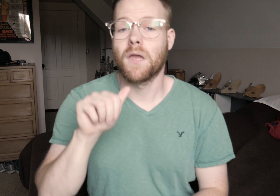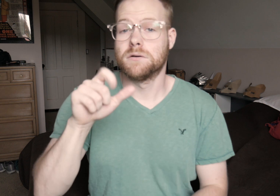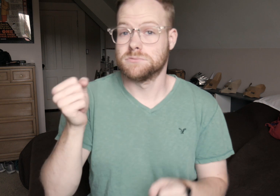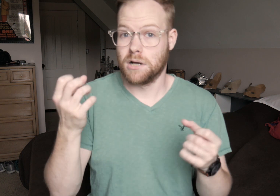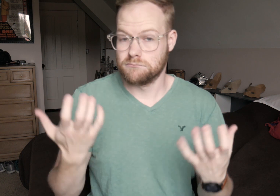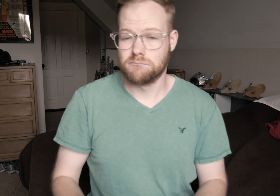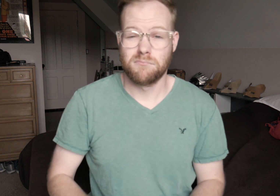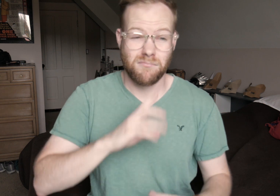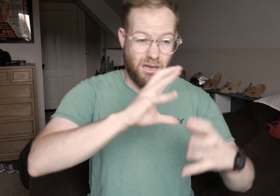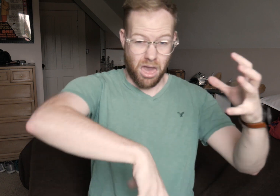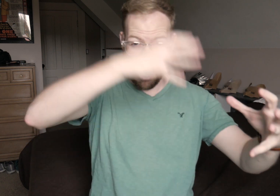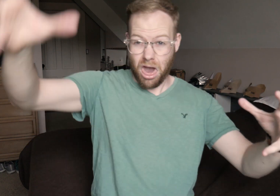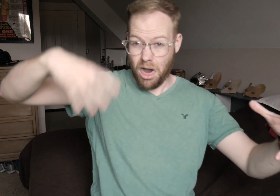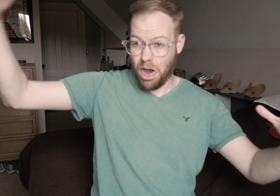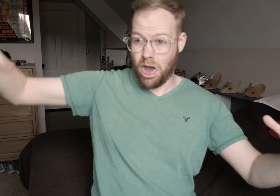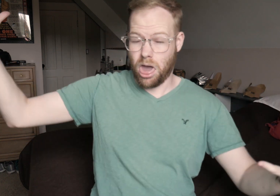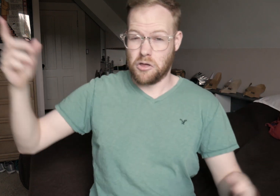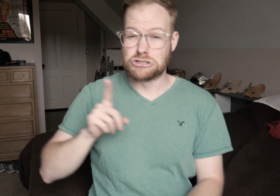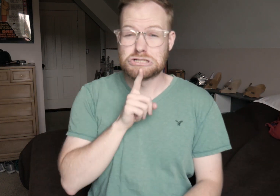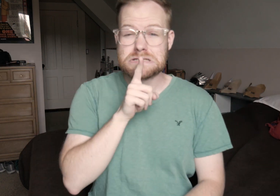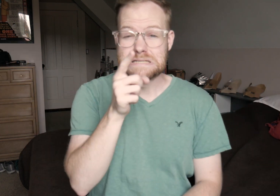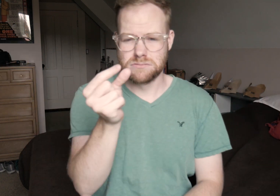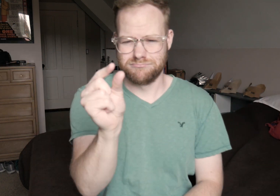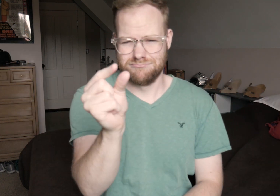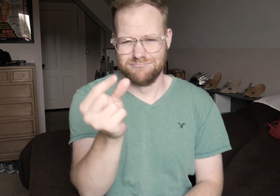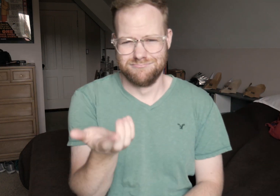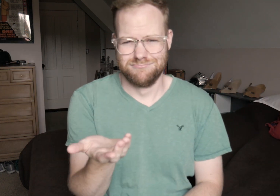ASL signs: [increasing chaos, really it's little].